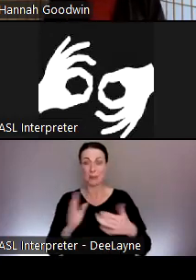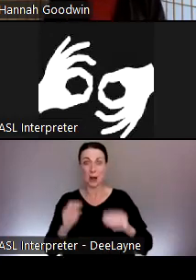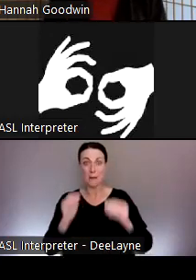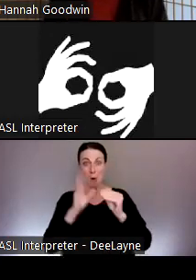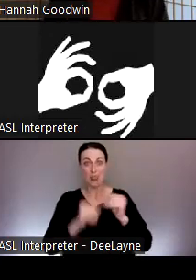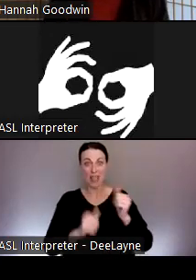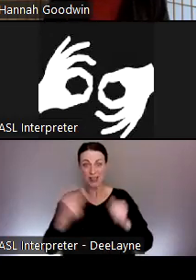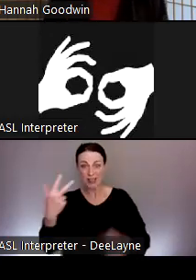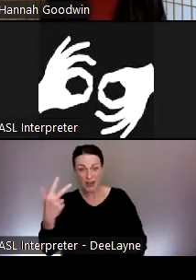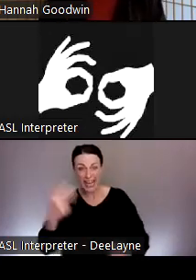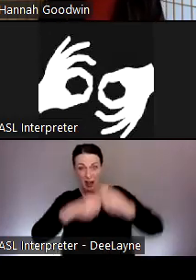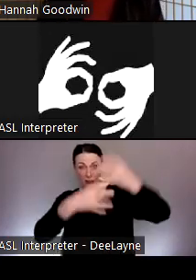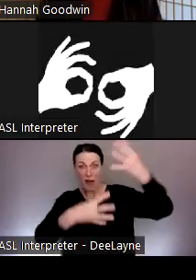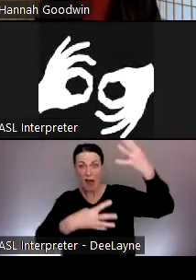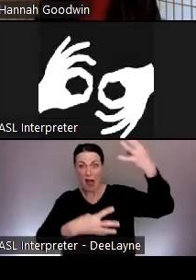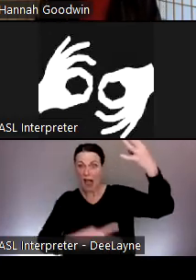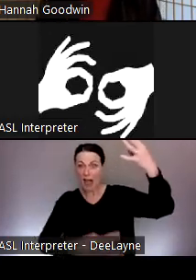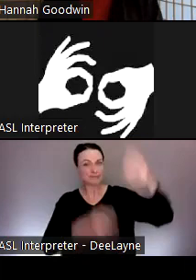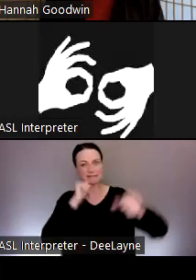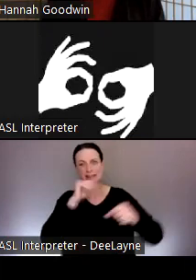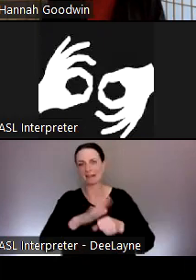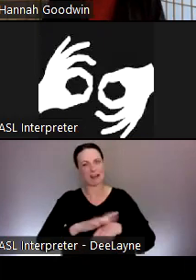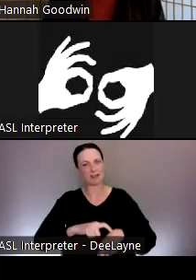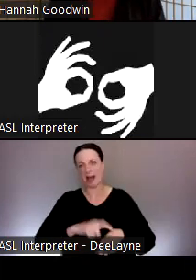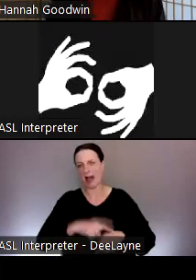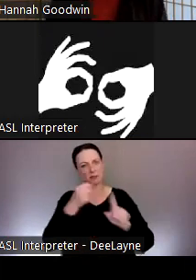there often isn't time in your session to hit all of those.